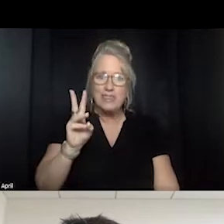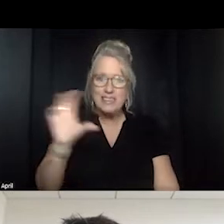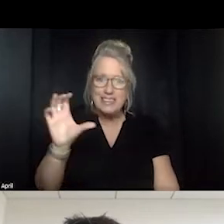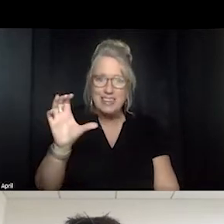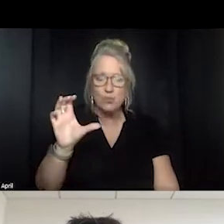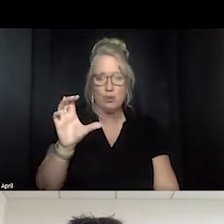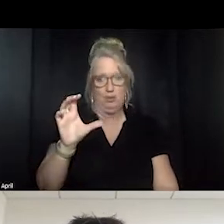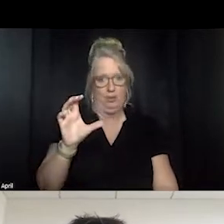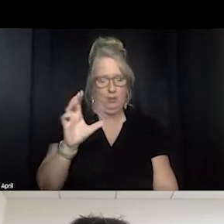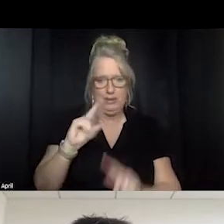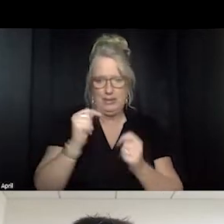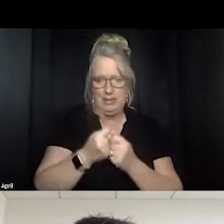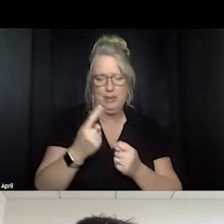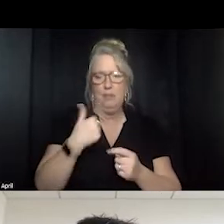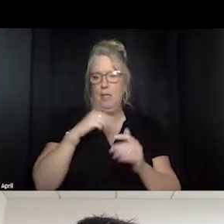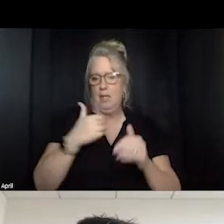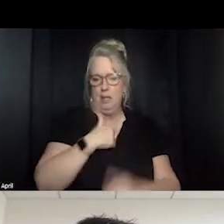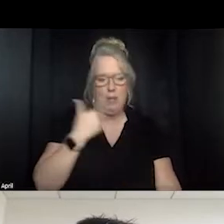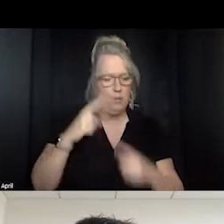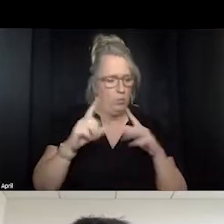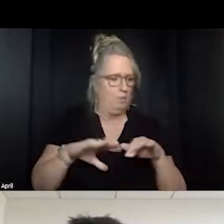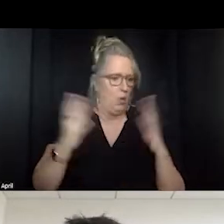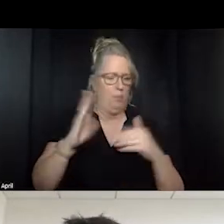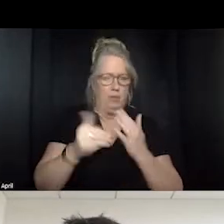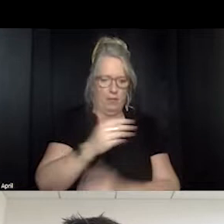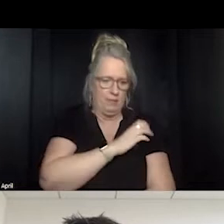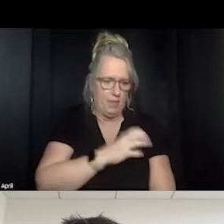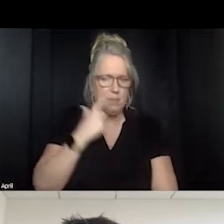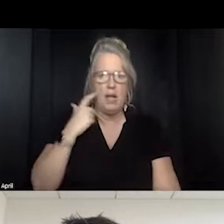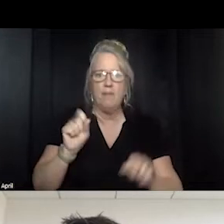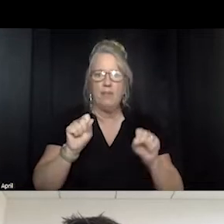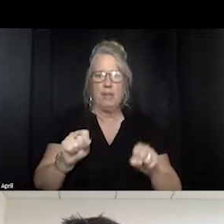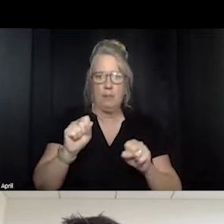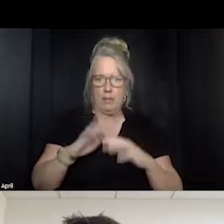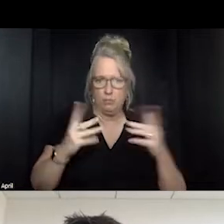WE OPENED THREE CLINICS. ALL OF THEM HAVE CAPABILITY AND CAPACITY TO HANDLE KIDS' CRISIS